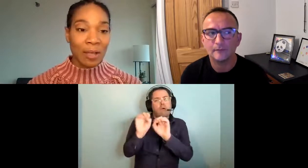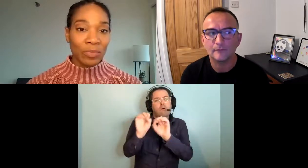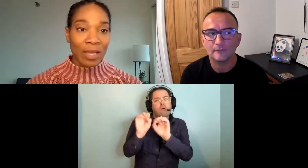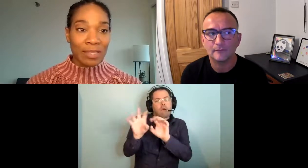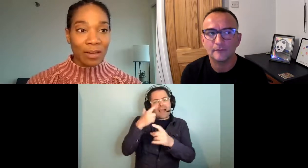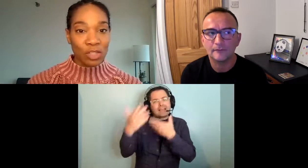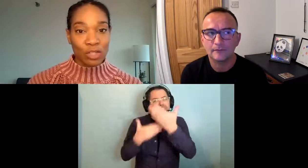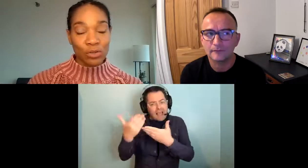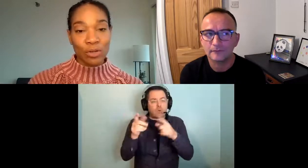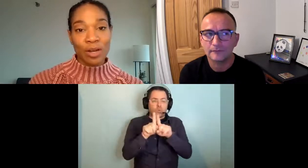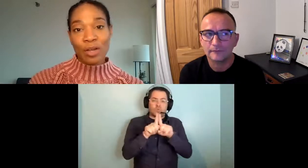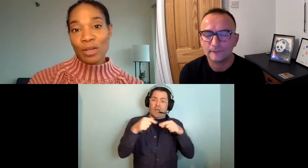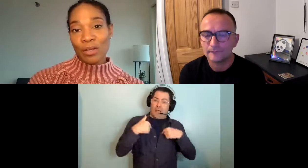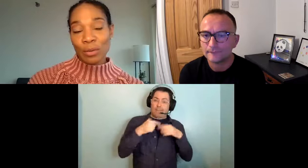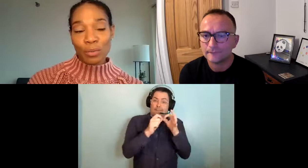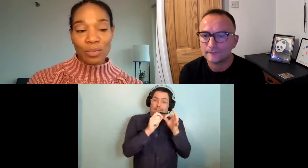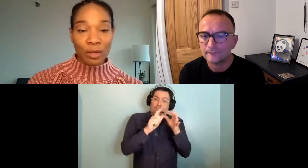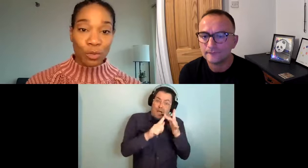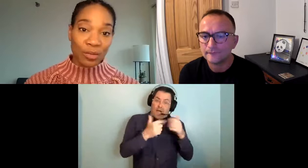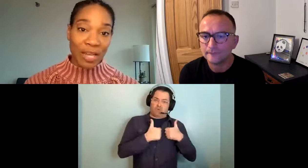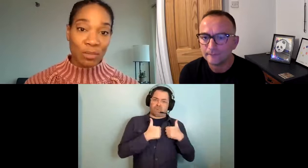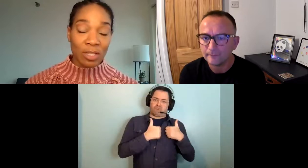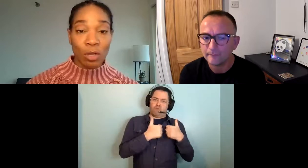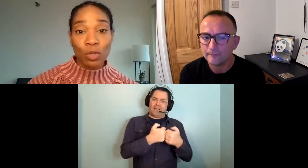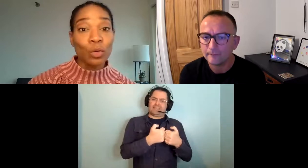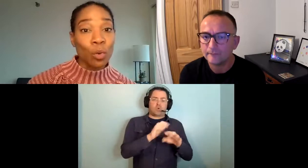physical its also our feelings and motions and our